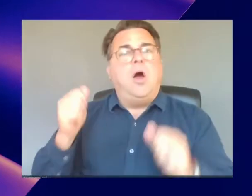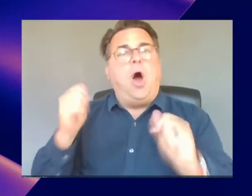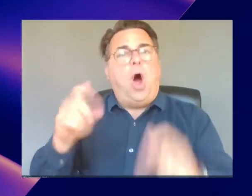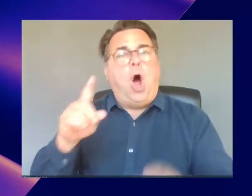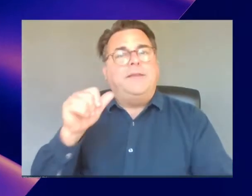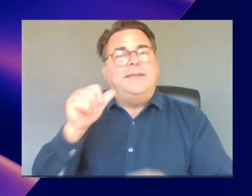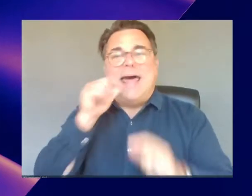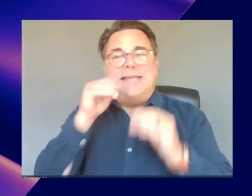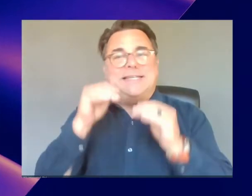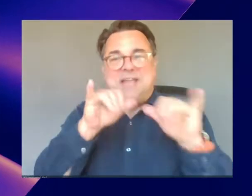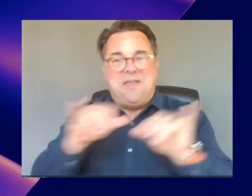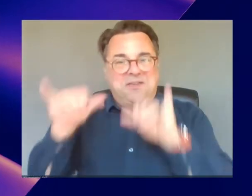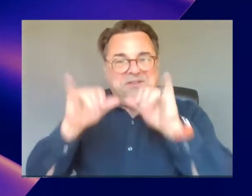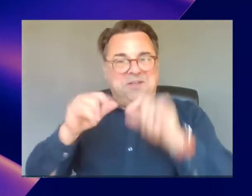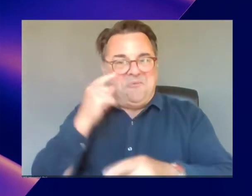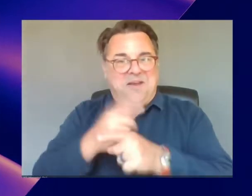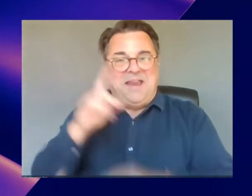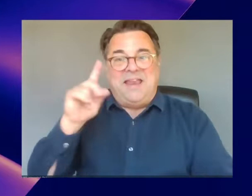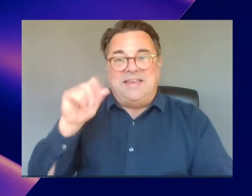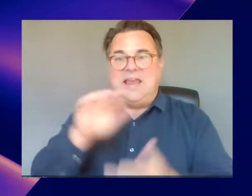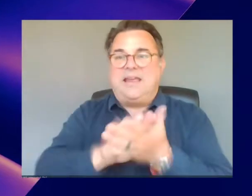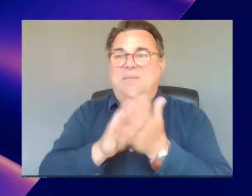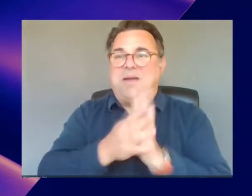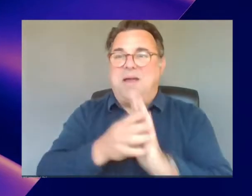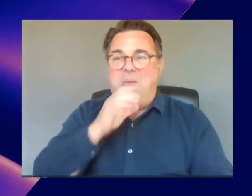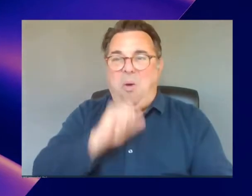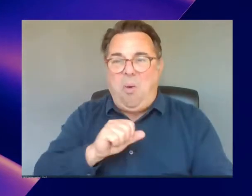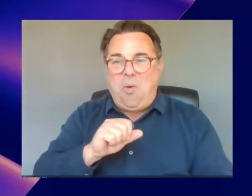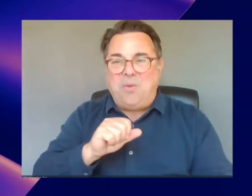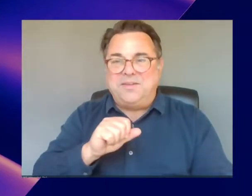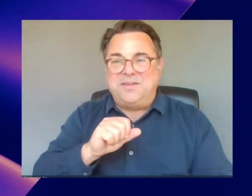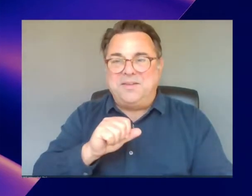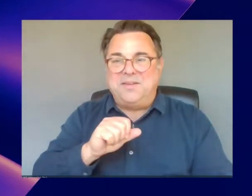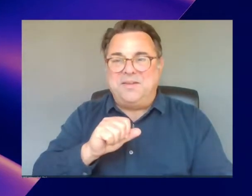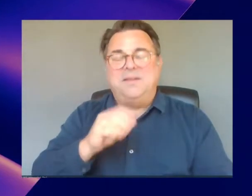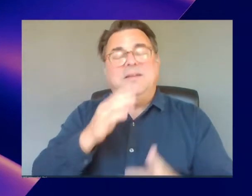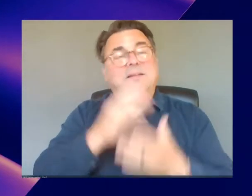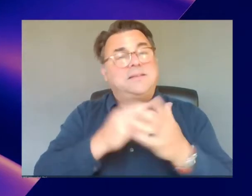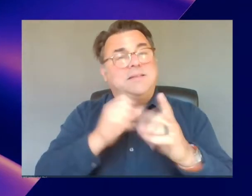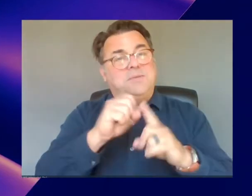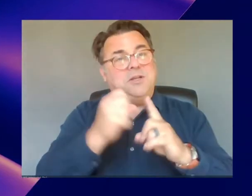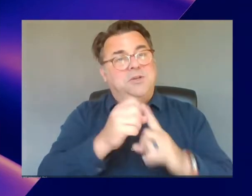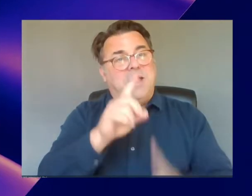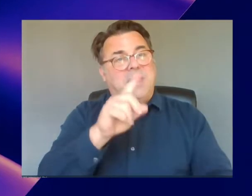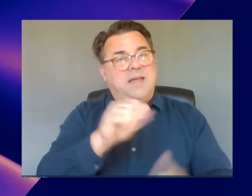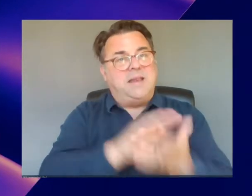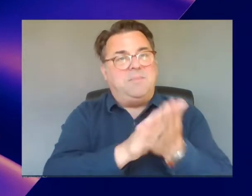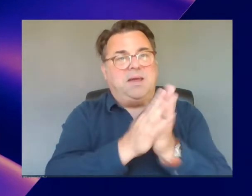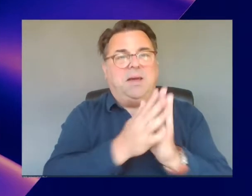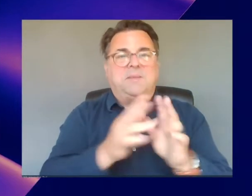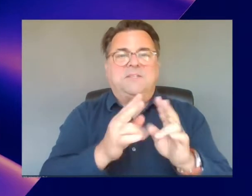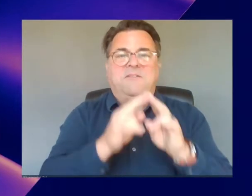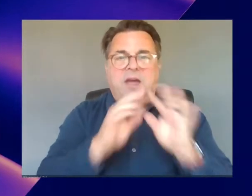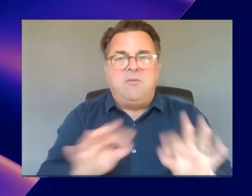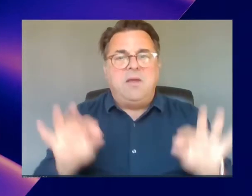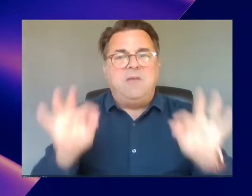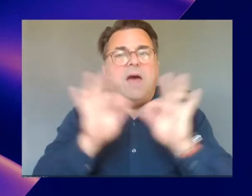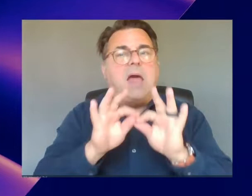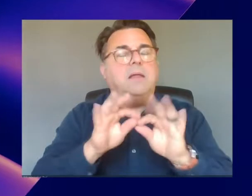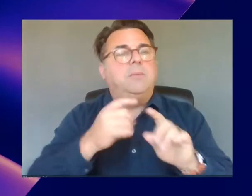Yeah- - And data can get stale. Yeah. - And there are certain use cases where data becomes extremely valuable based off of when it happened, right?